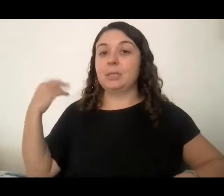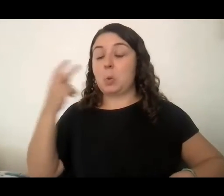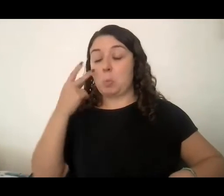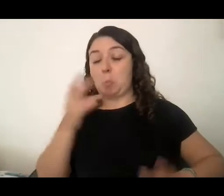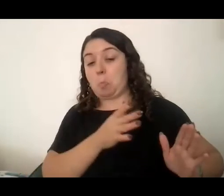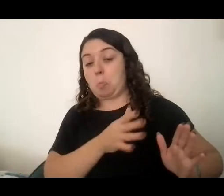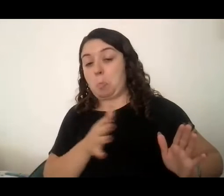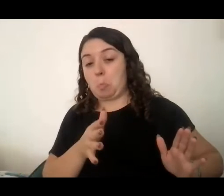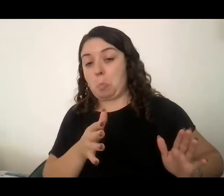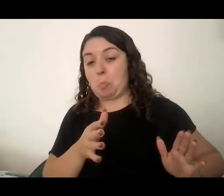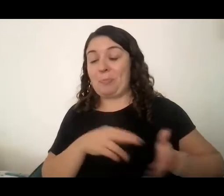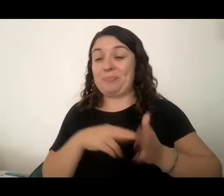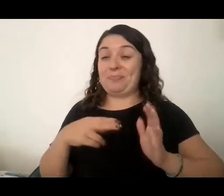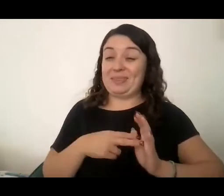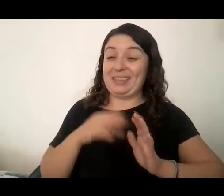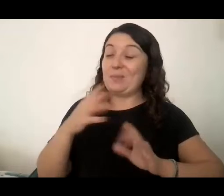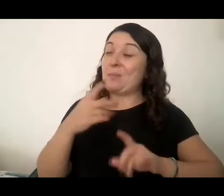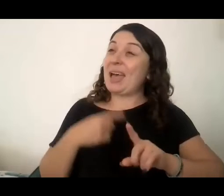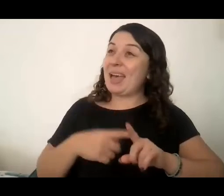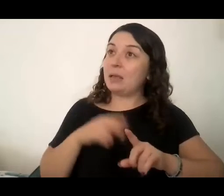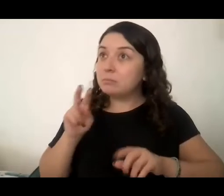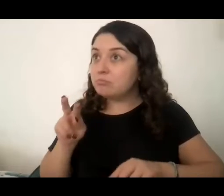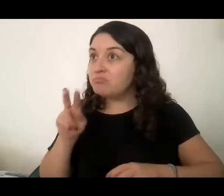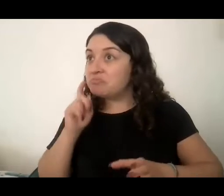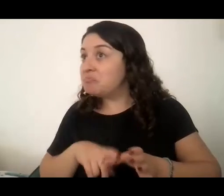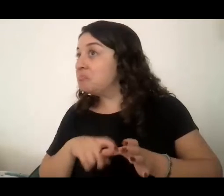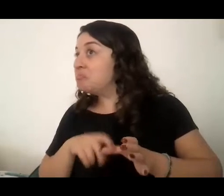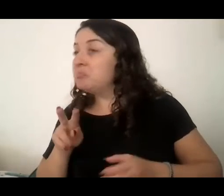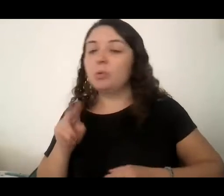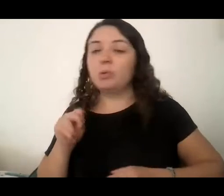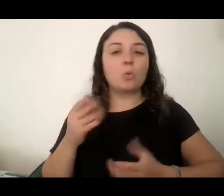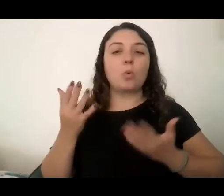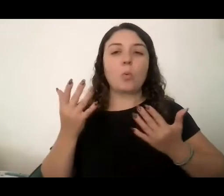they aren't looking at your work each and every month. They wait a period of time and then they